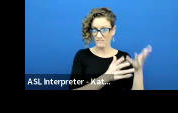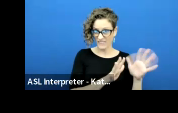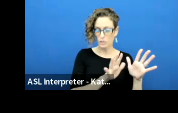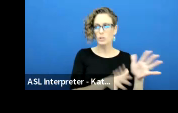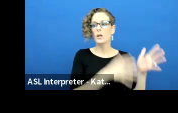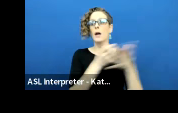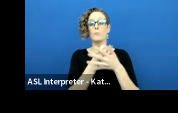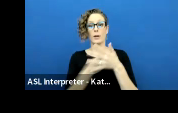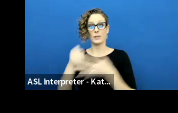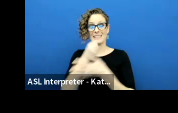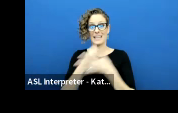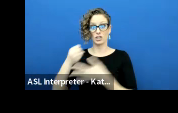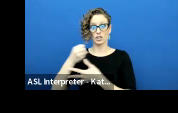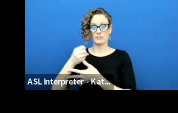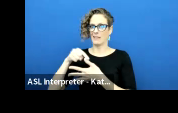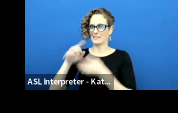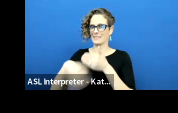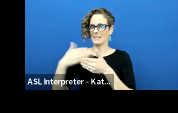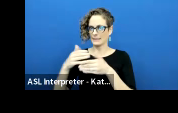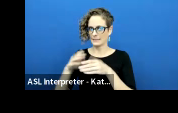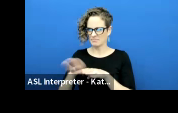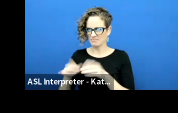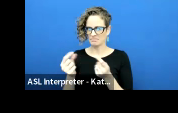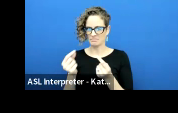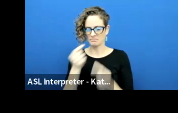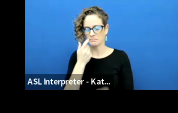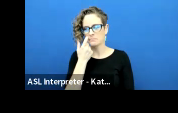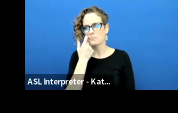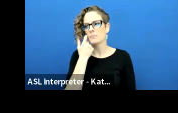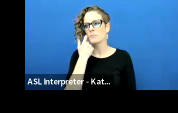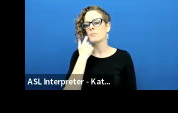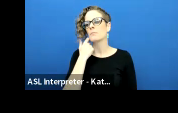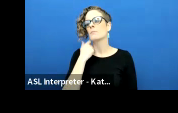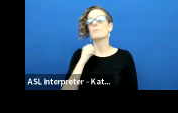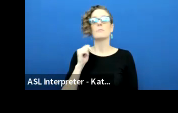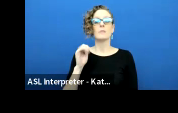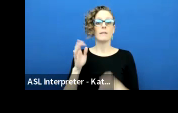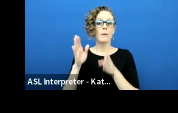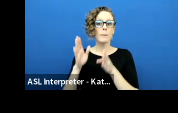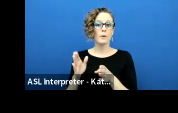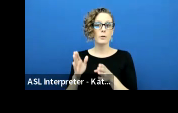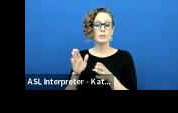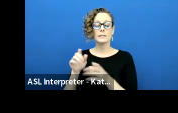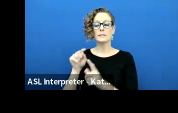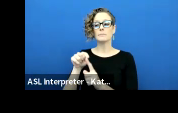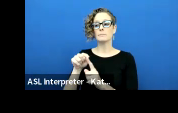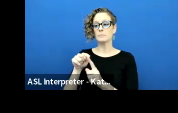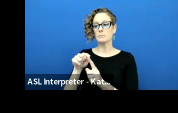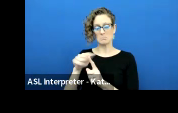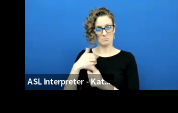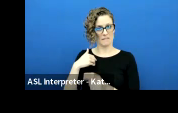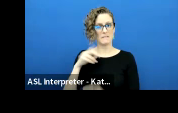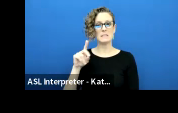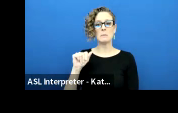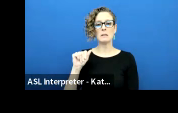next key and you know sometimes if somebody's lived with a disability for a very long time